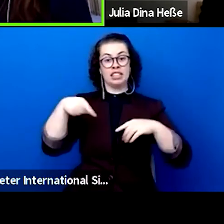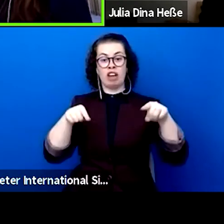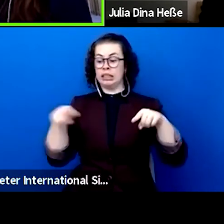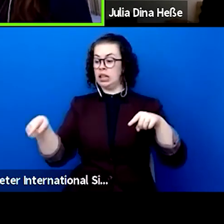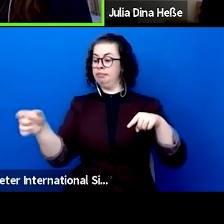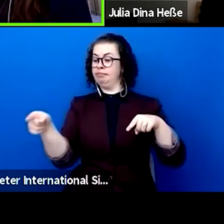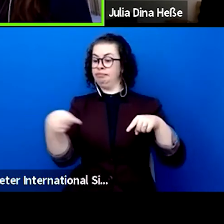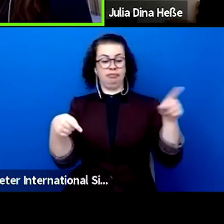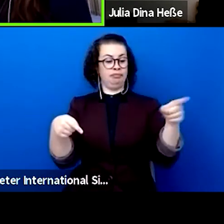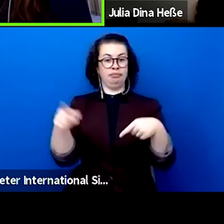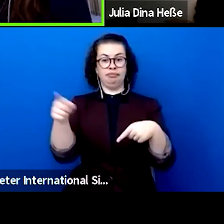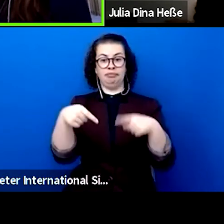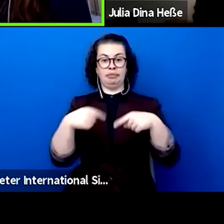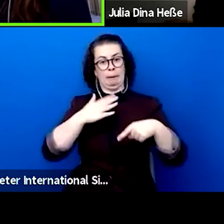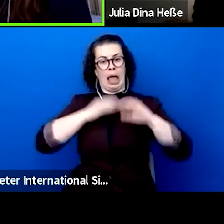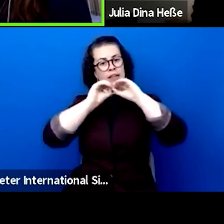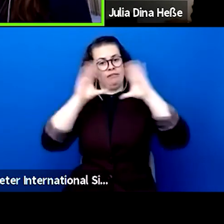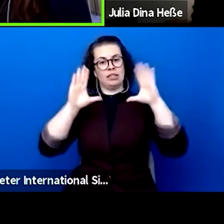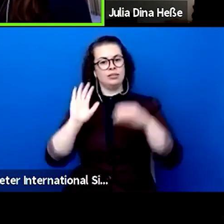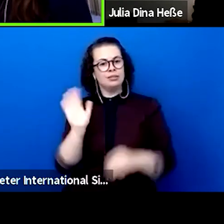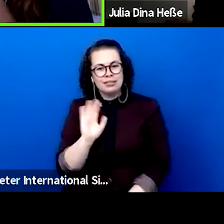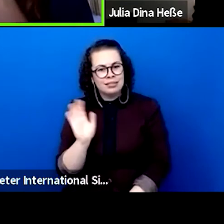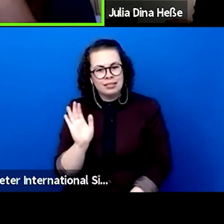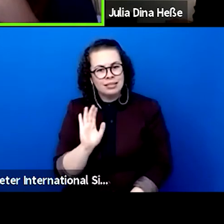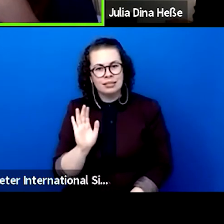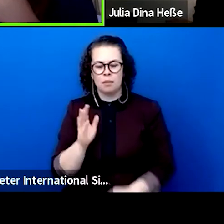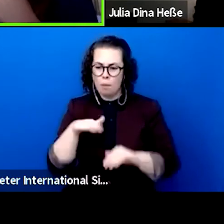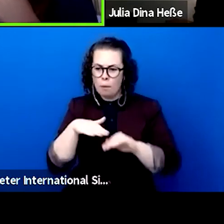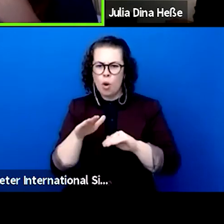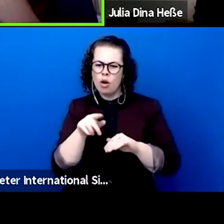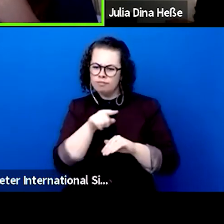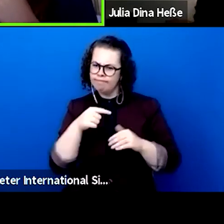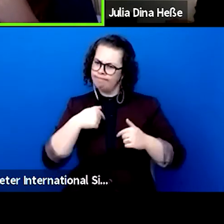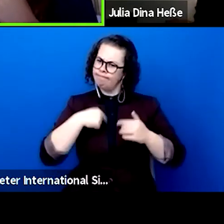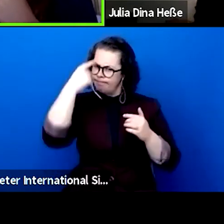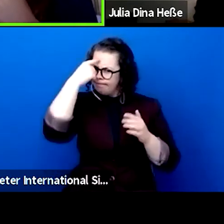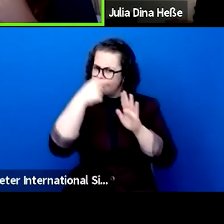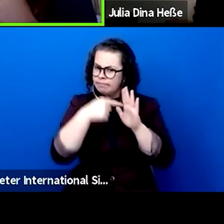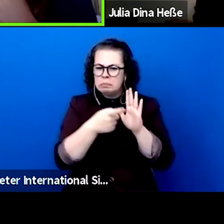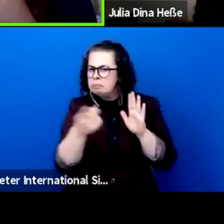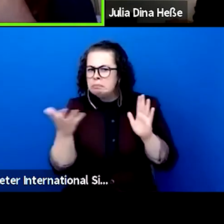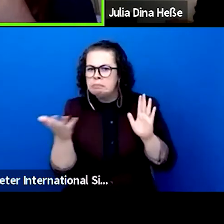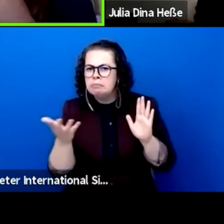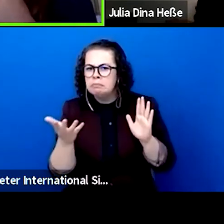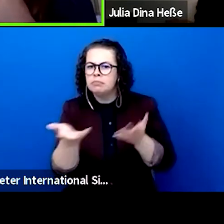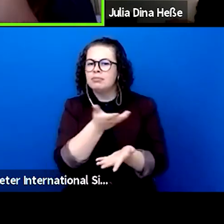heading before it's got there. So yeah, that sense of longer exploration and I think that that's also